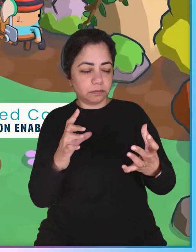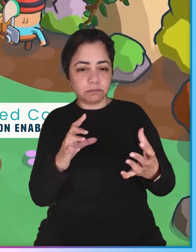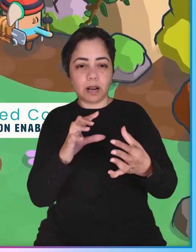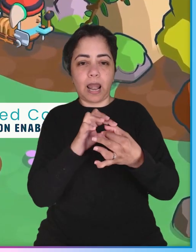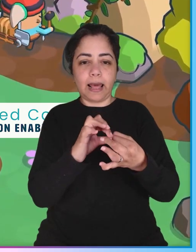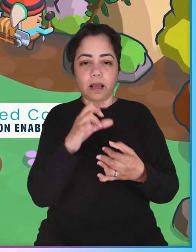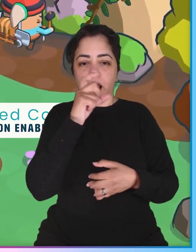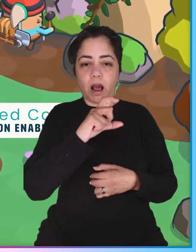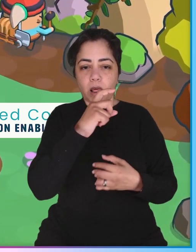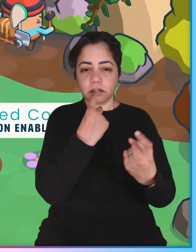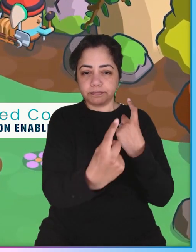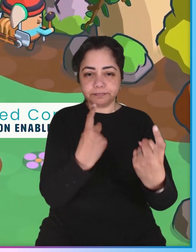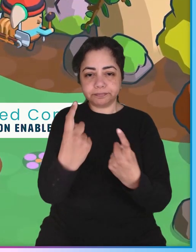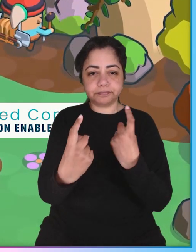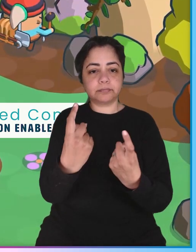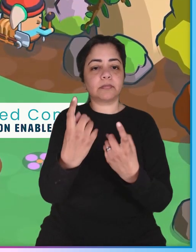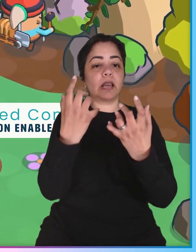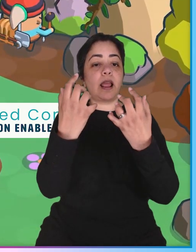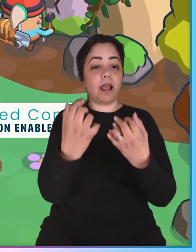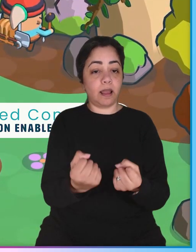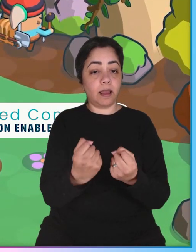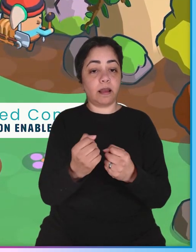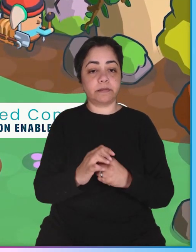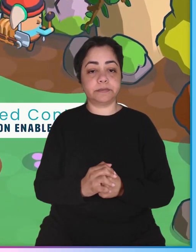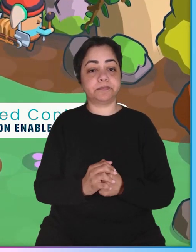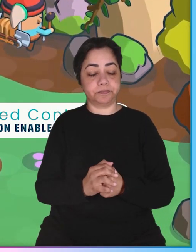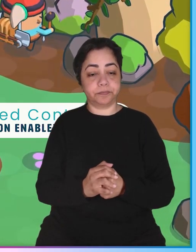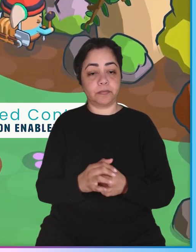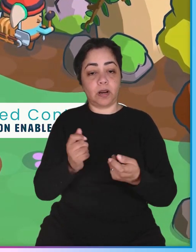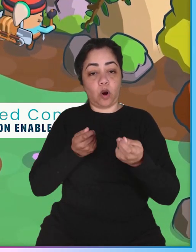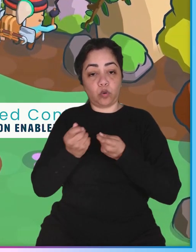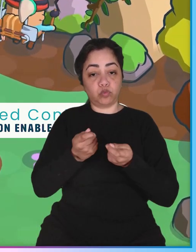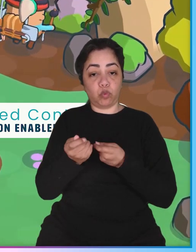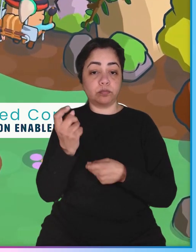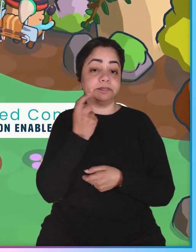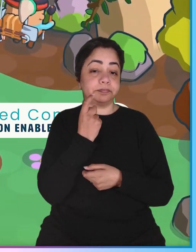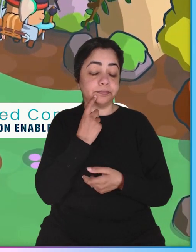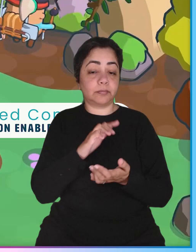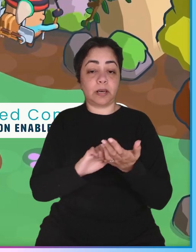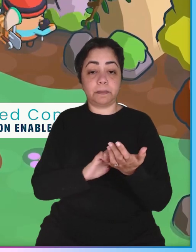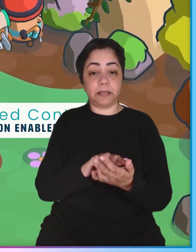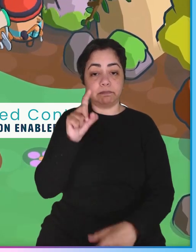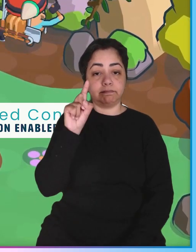with simpler single button press inputs, allowing easier access for players with joint pain